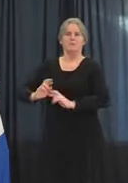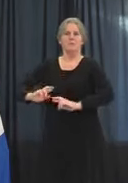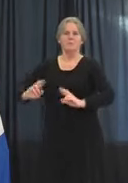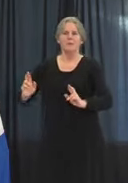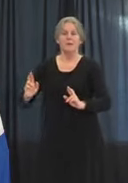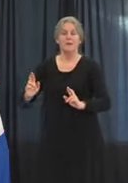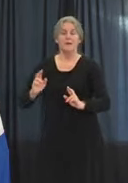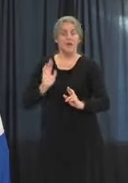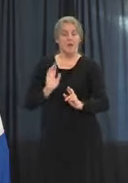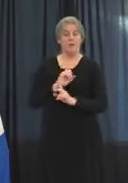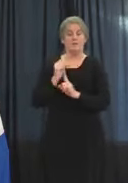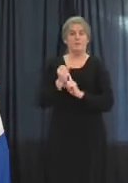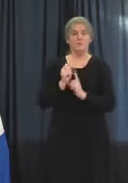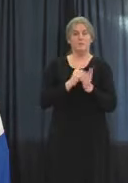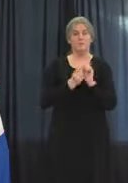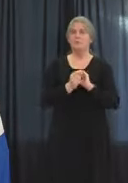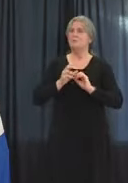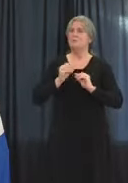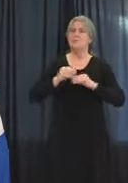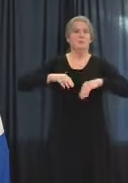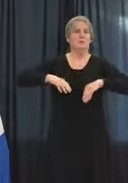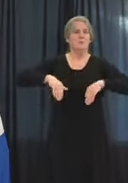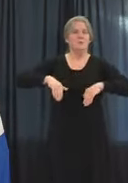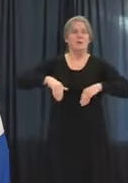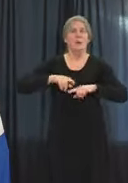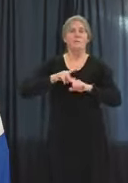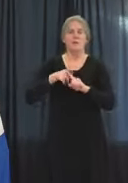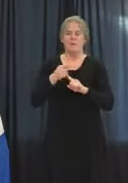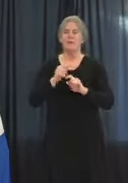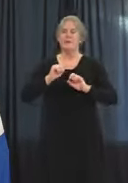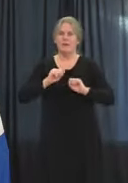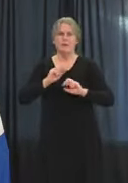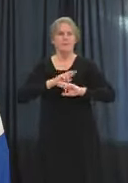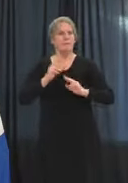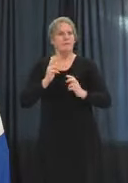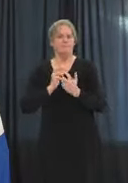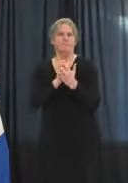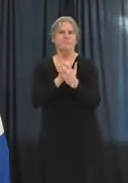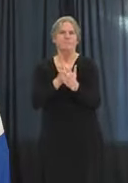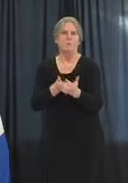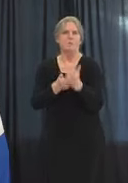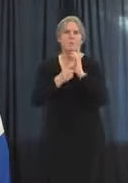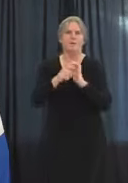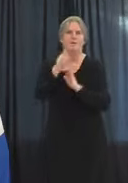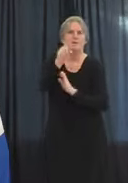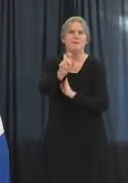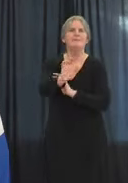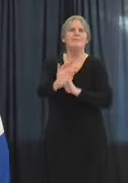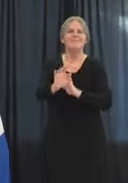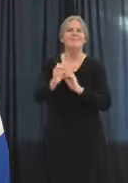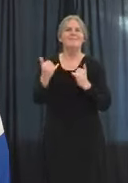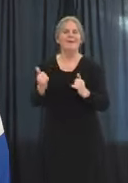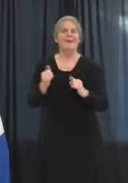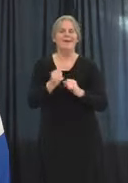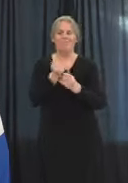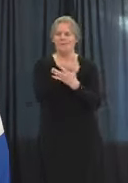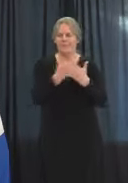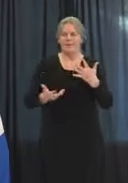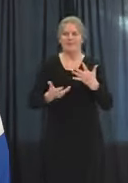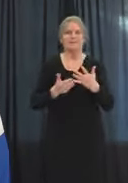The situation has not changed, just our ability to respond to an ever evolving situation has. We now have more tools in the